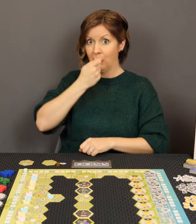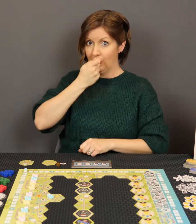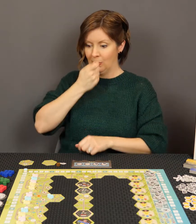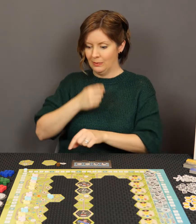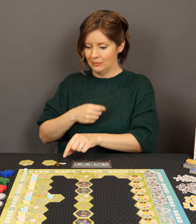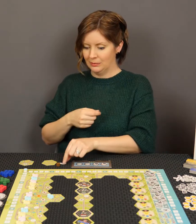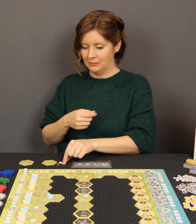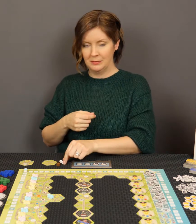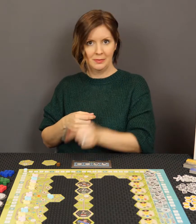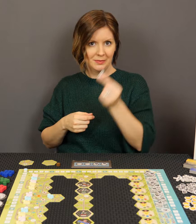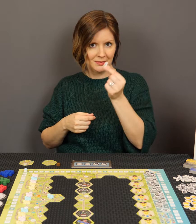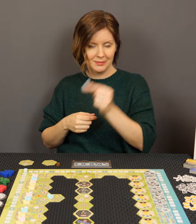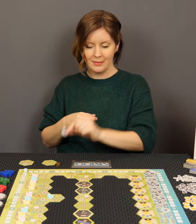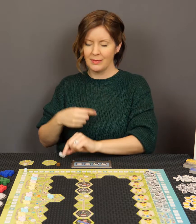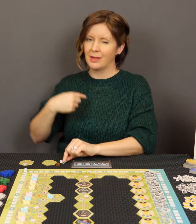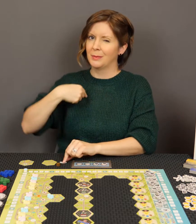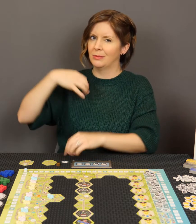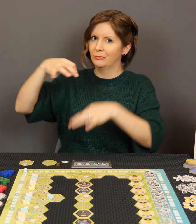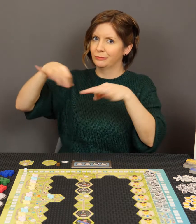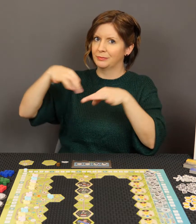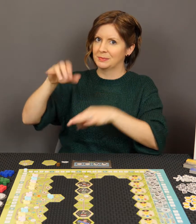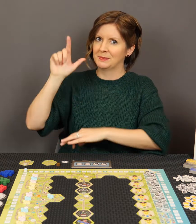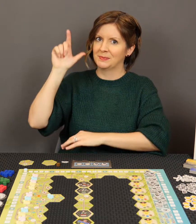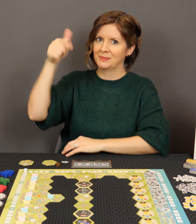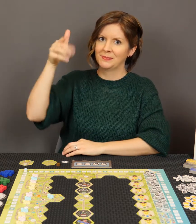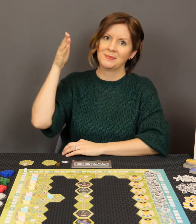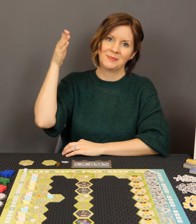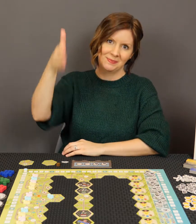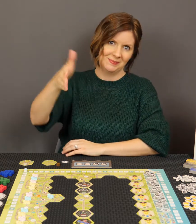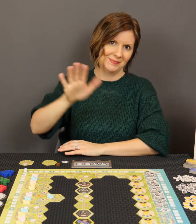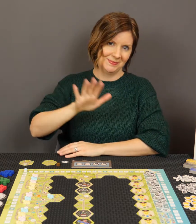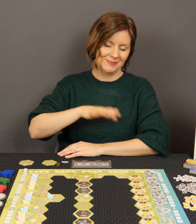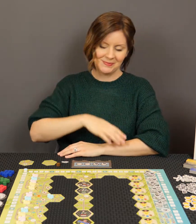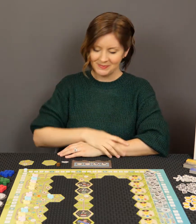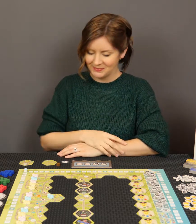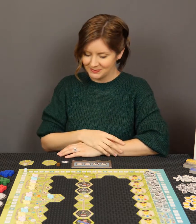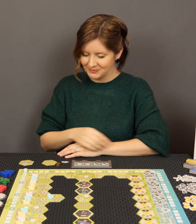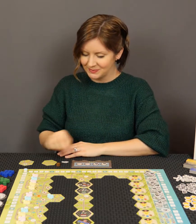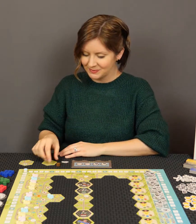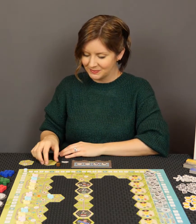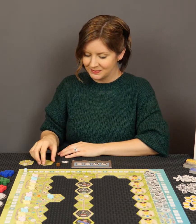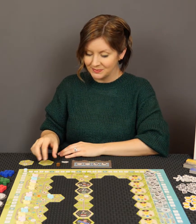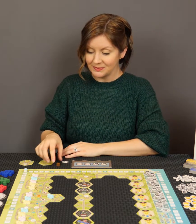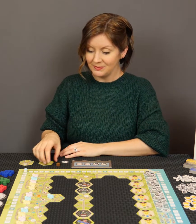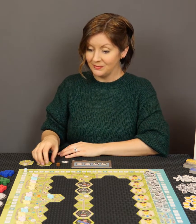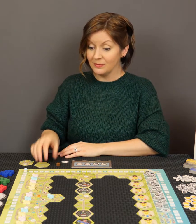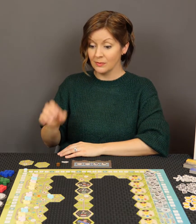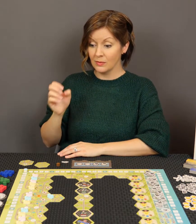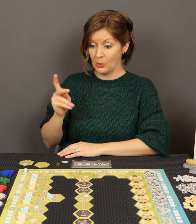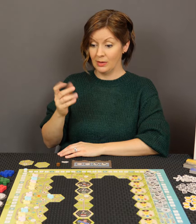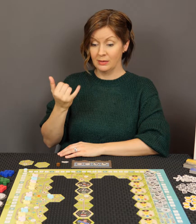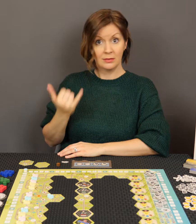I still have my whistle, which I’ll explain a little bit later.